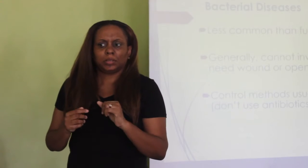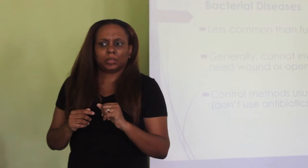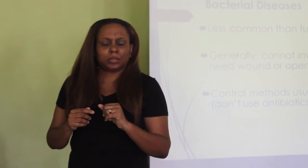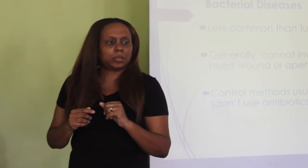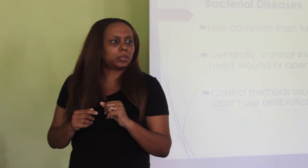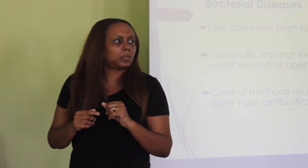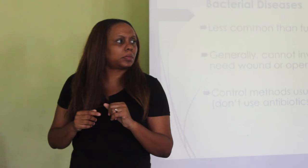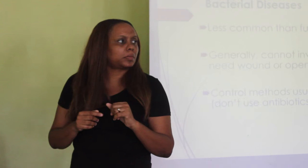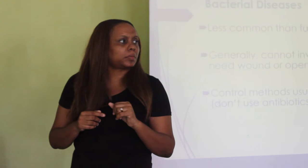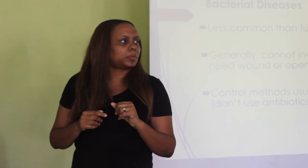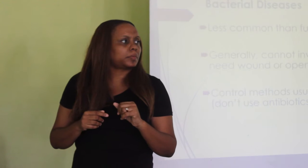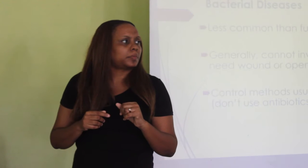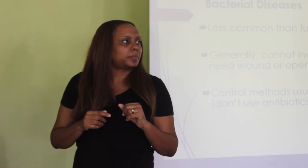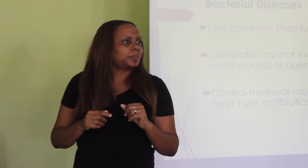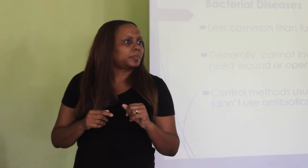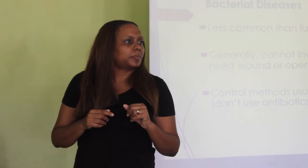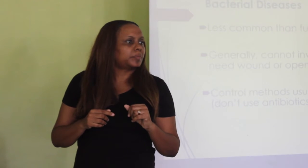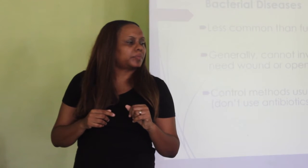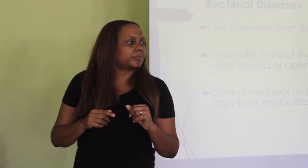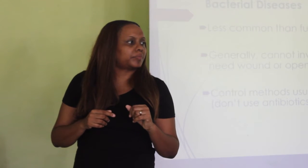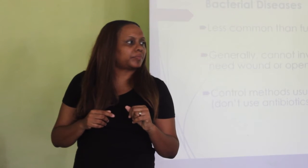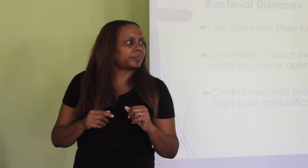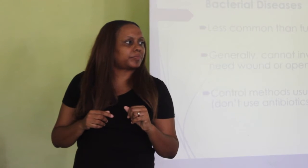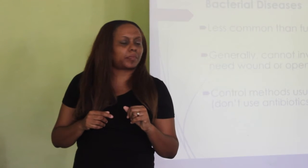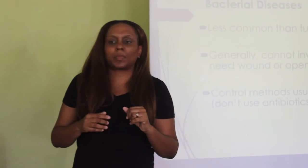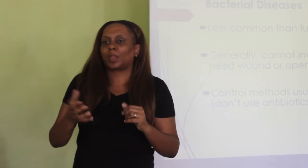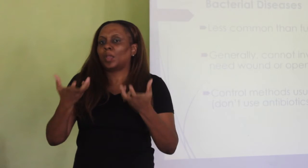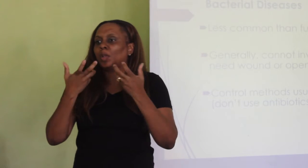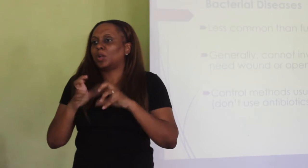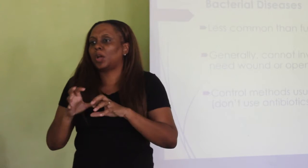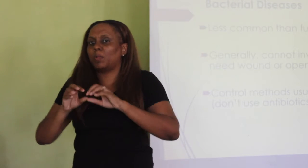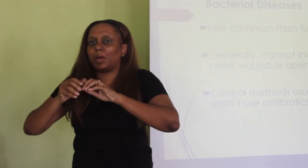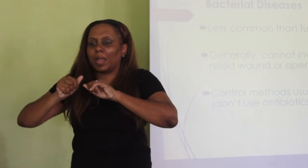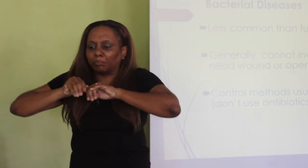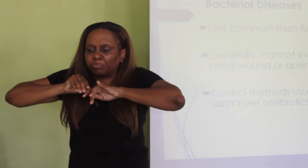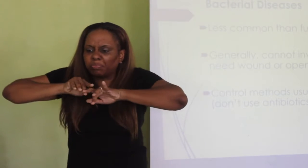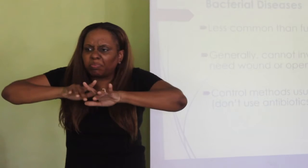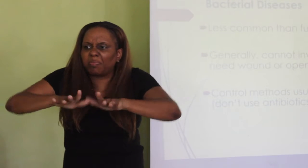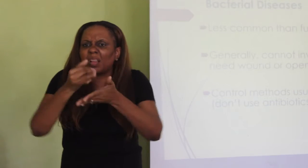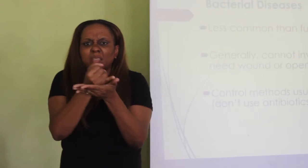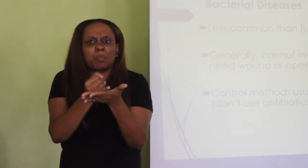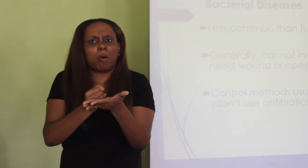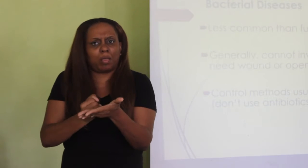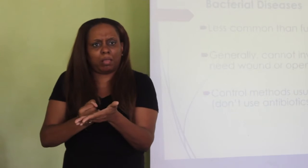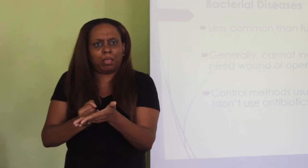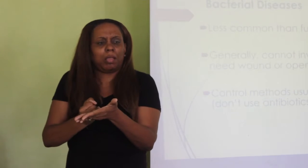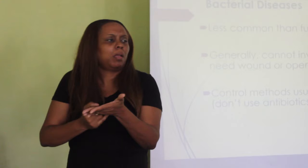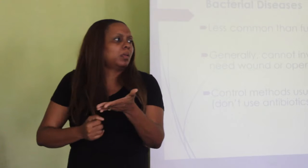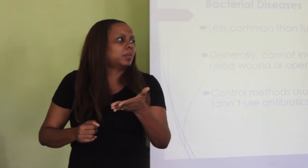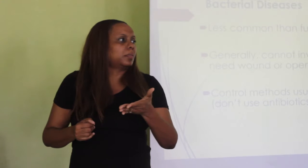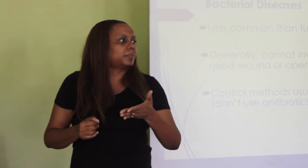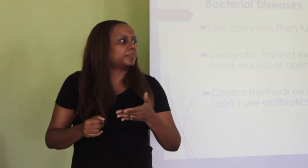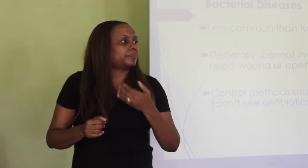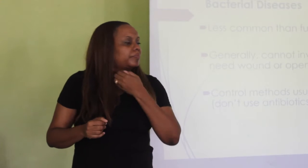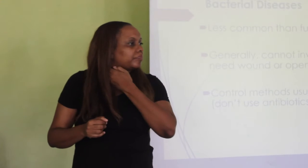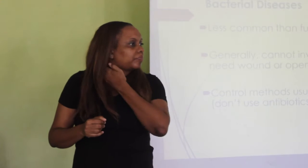area that contaminants or impermanent we should remove them and um for our vegetables if we are